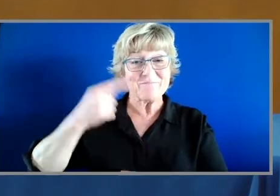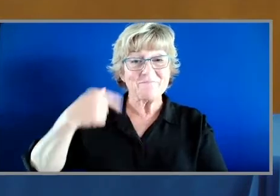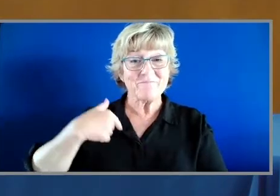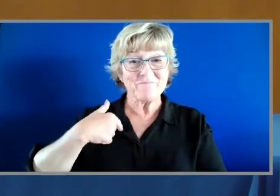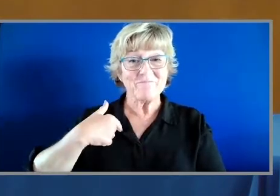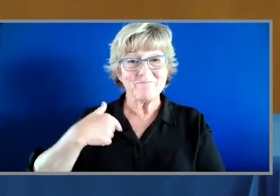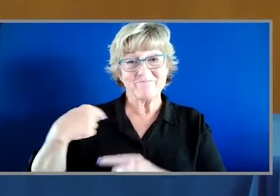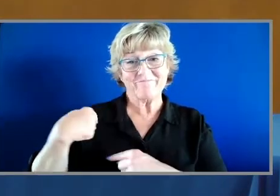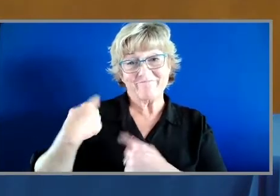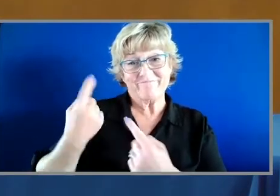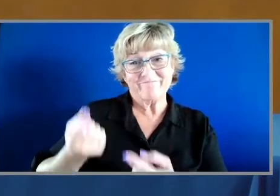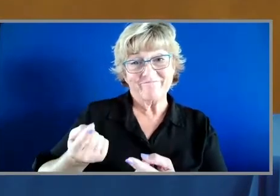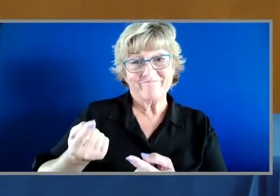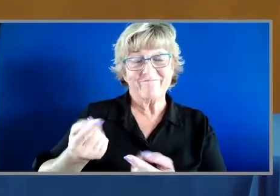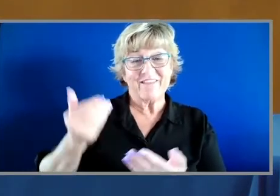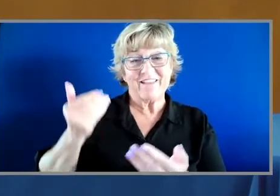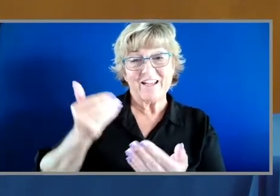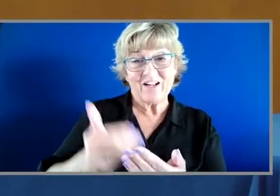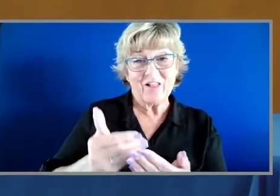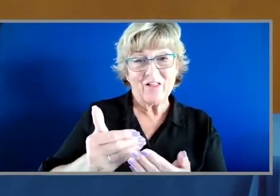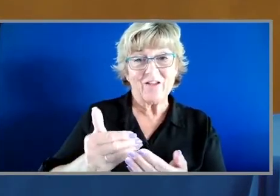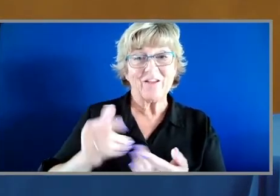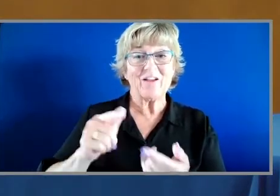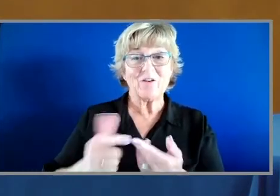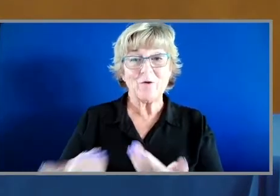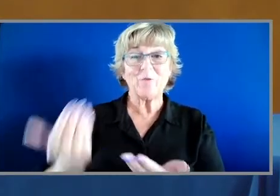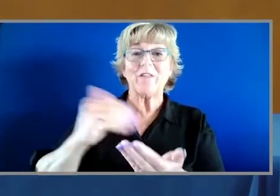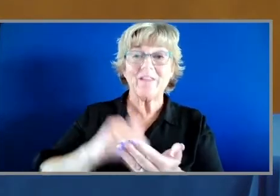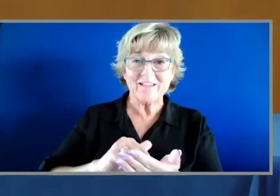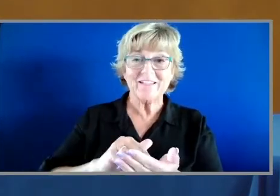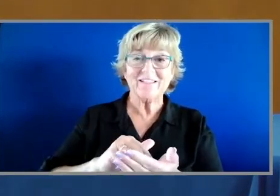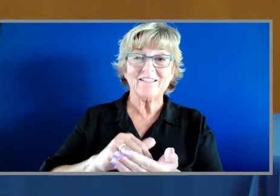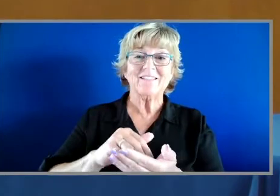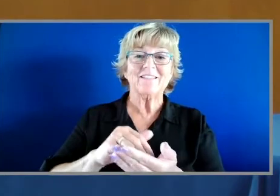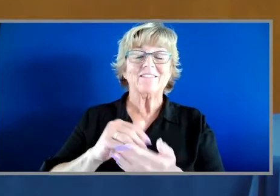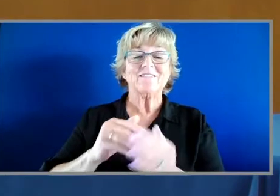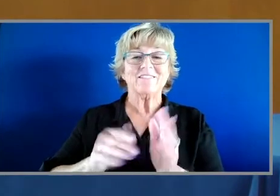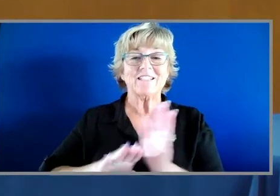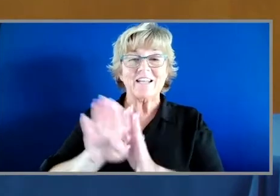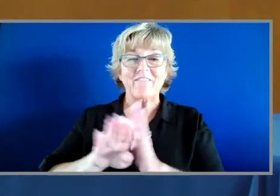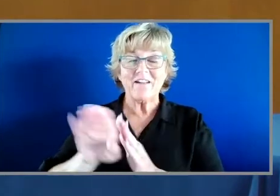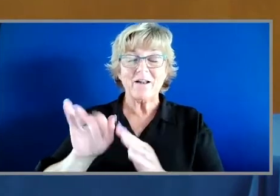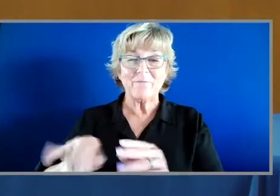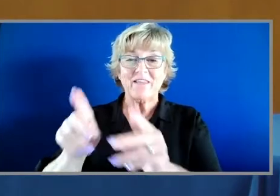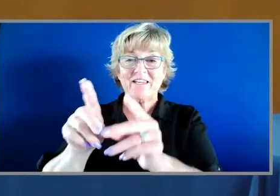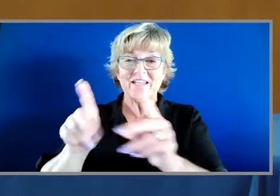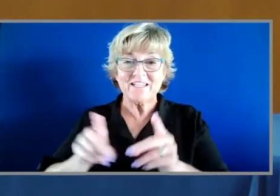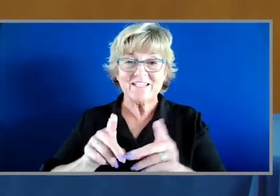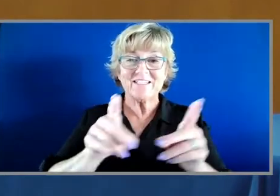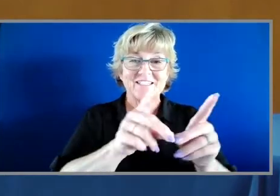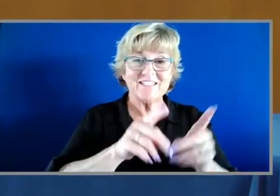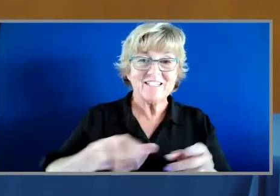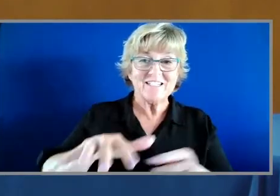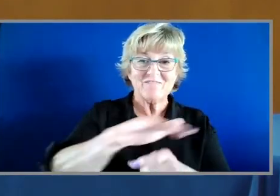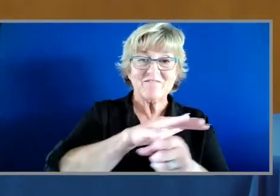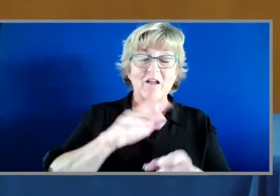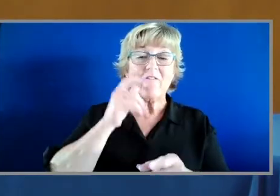Studio: For me at least being close to the redistricting process and district five as those that are aware, if you